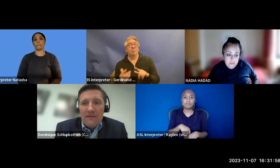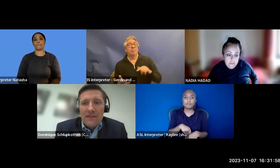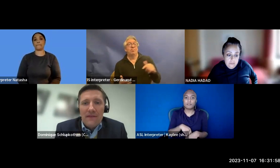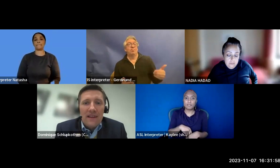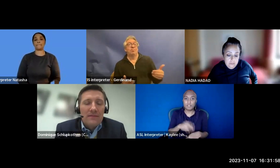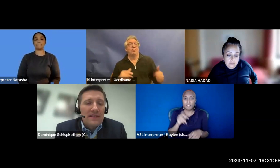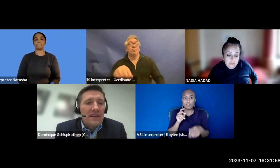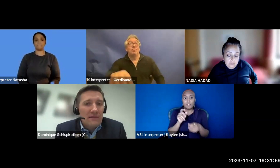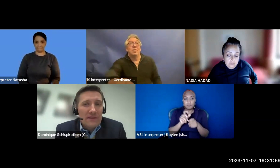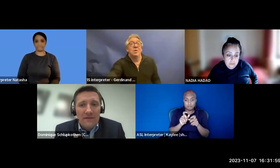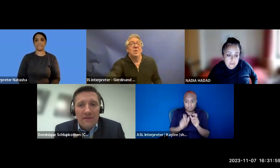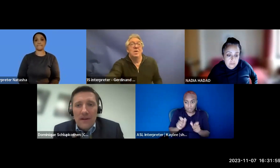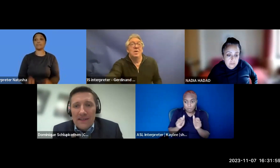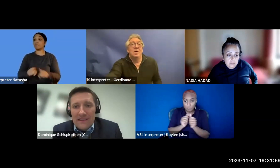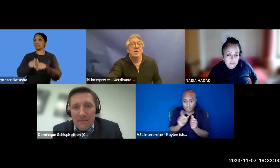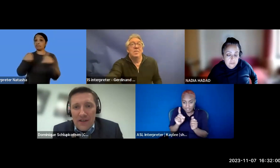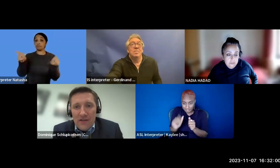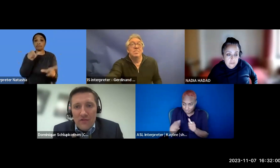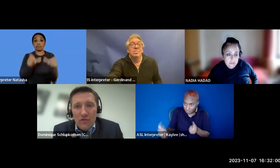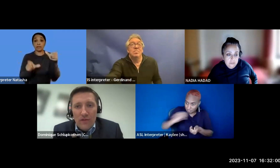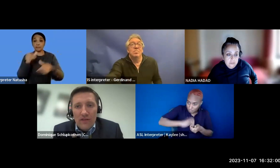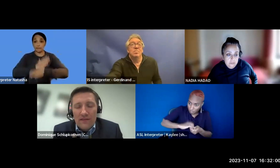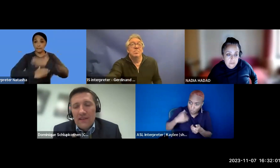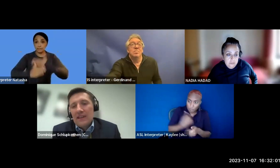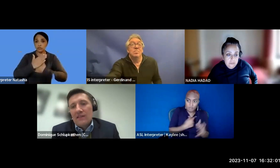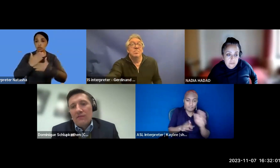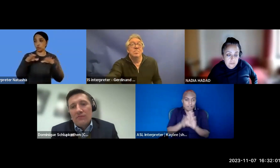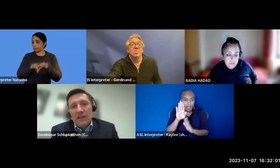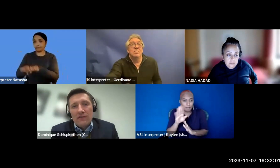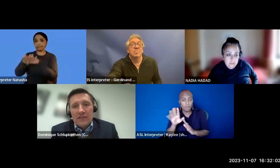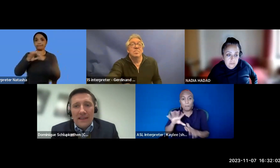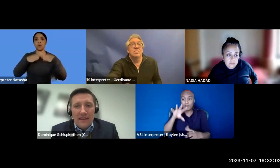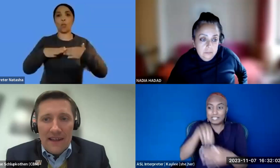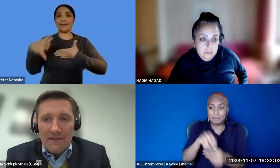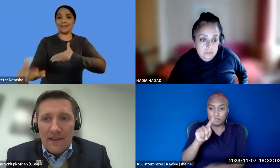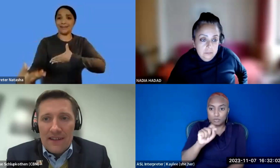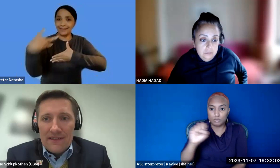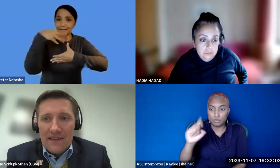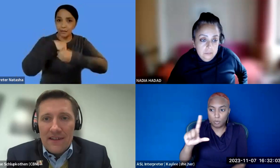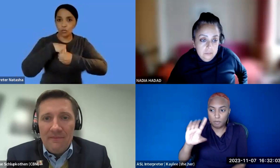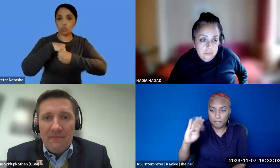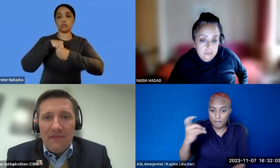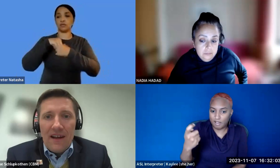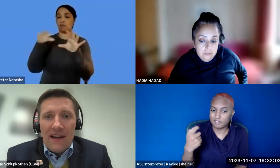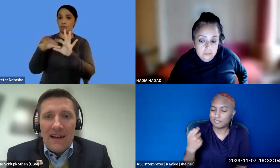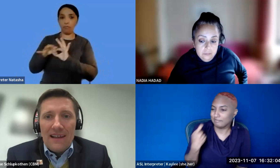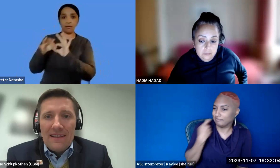we developed an inclusive participation toolbox which we launched at the end of last year.